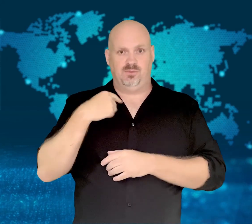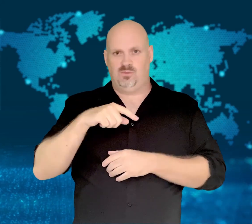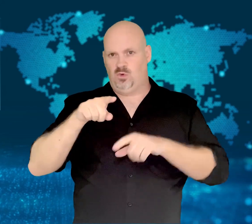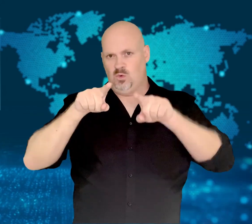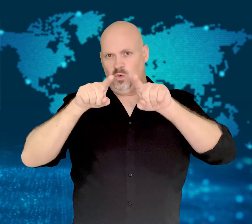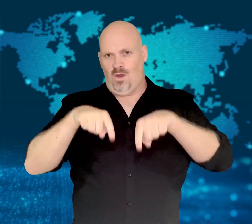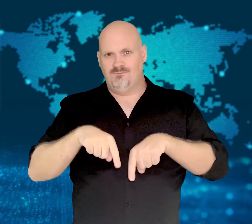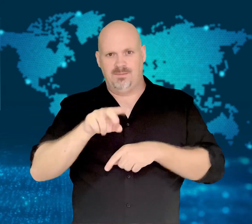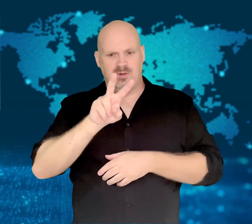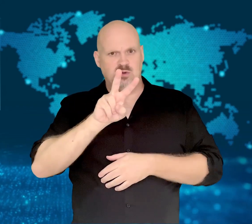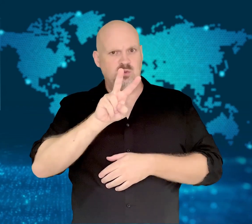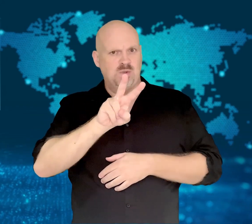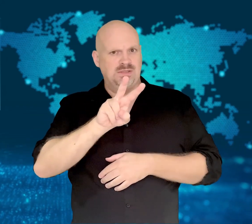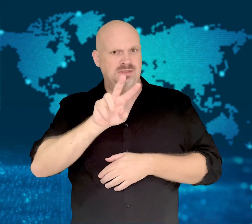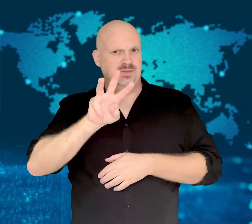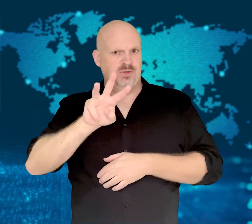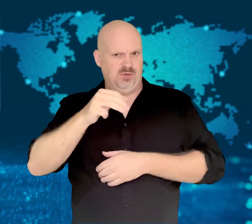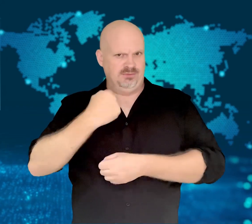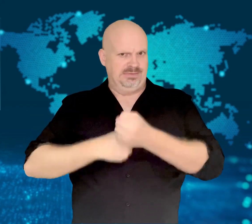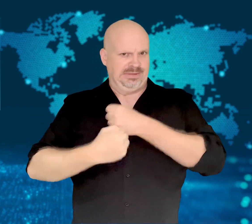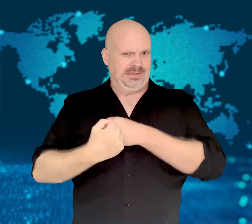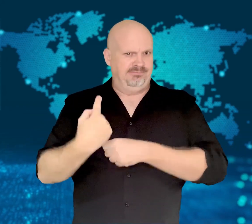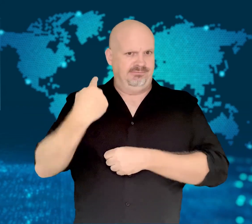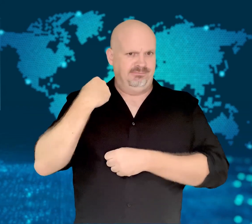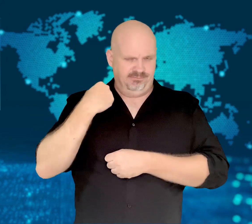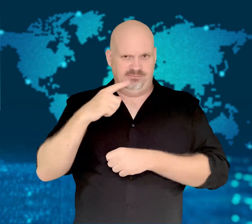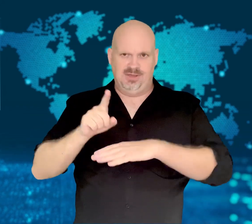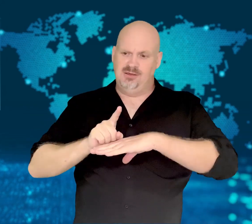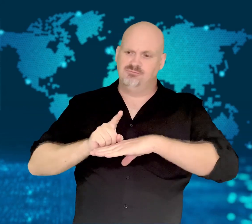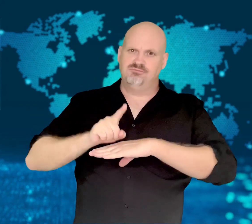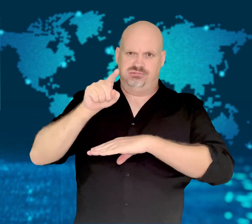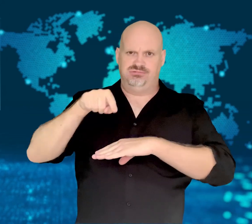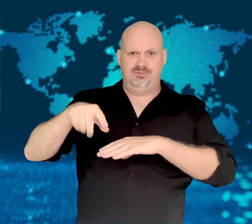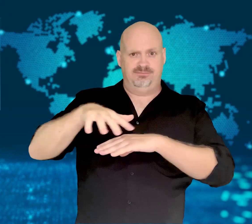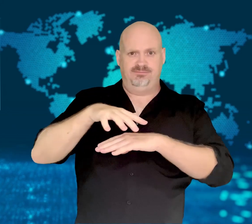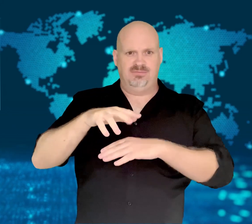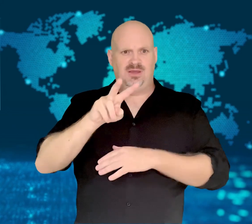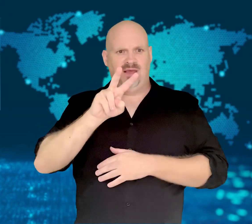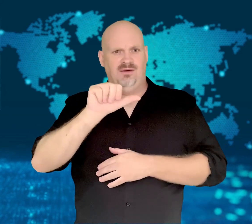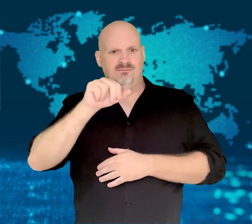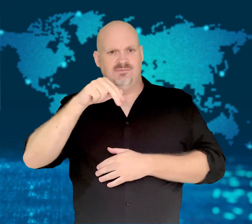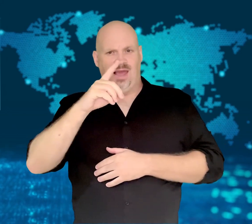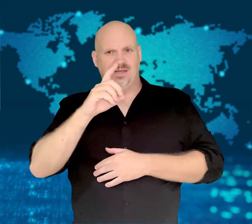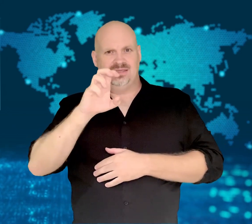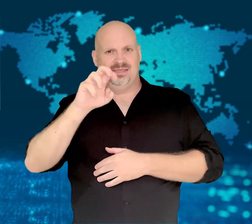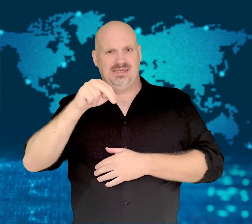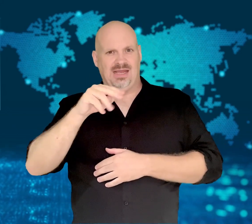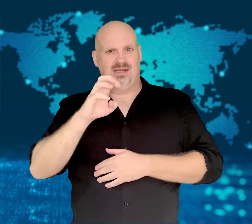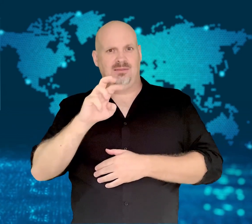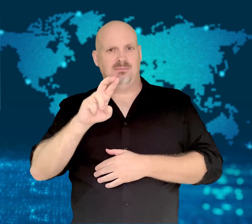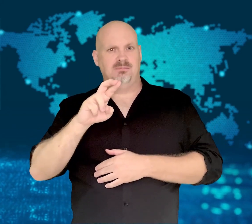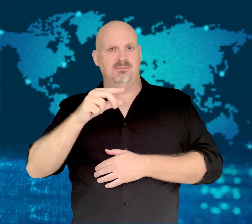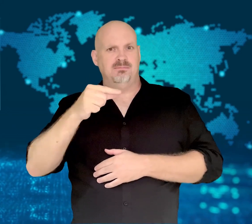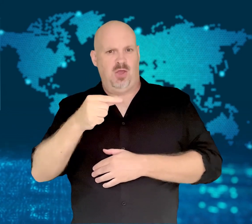The DART satellite was launched from Vandenberg Space Force Base